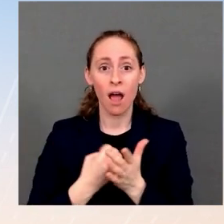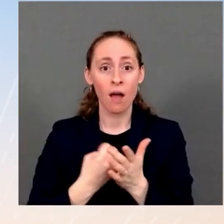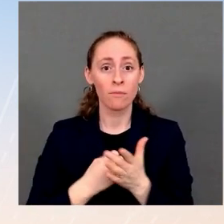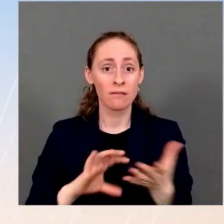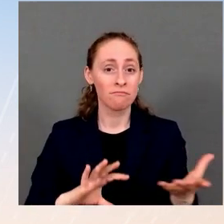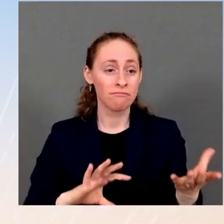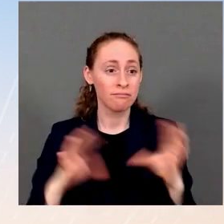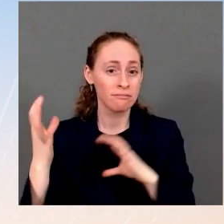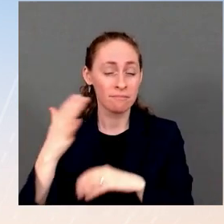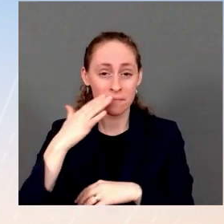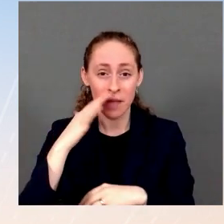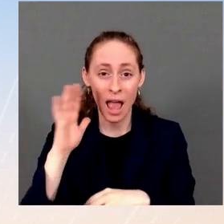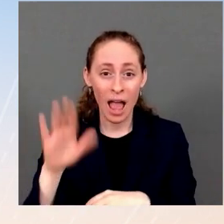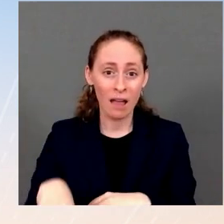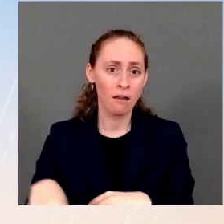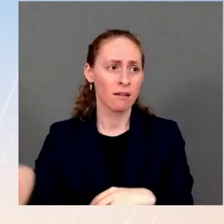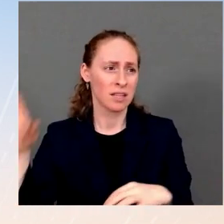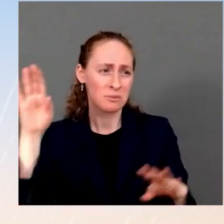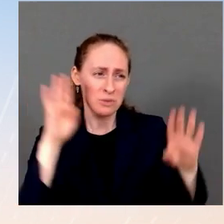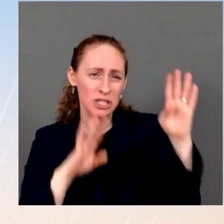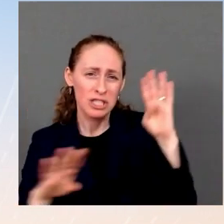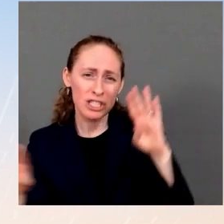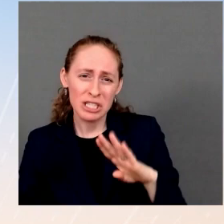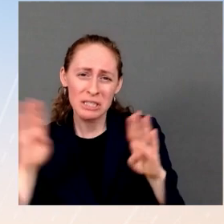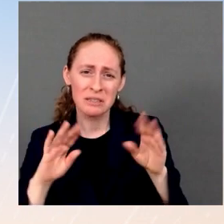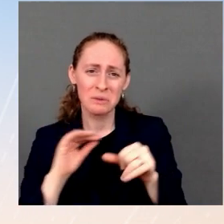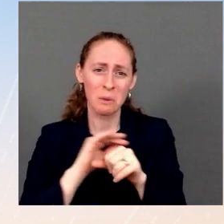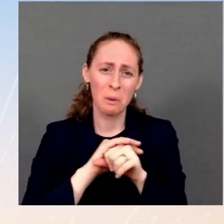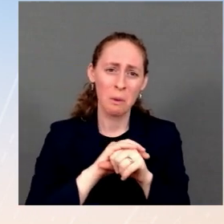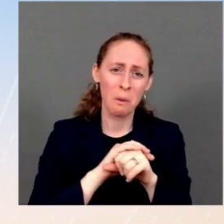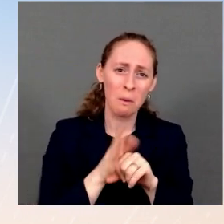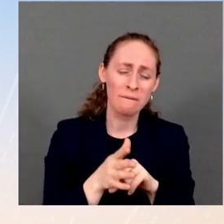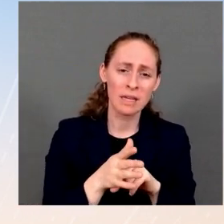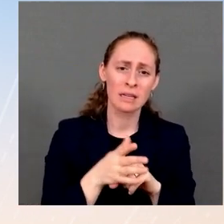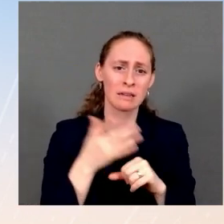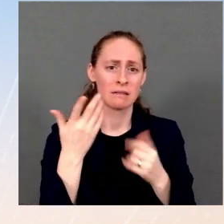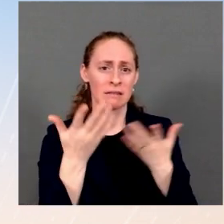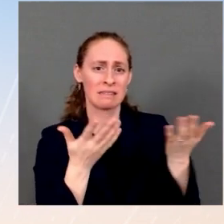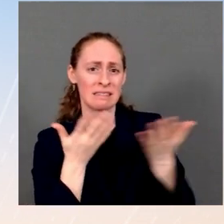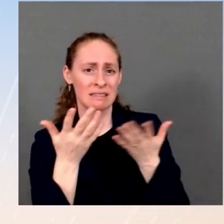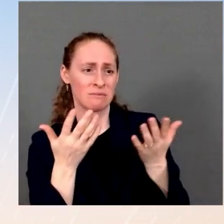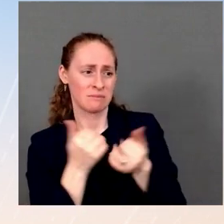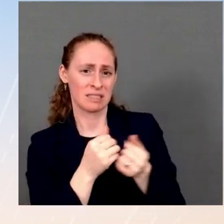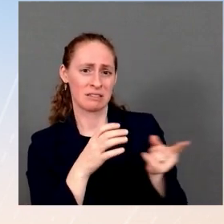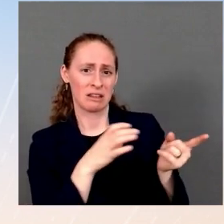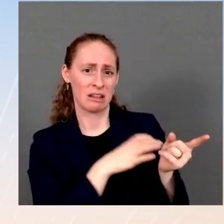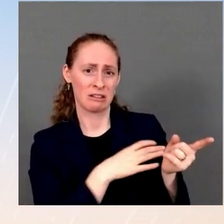His leadership and bills -- and those bills now resulted in unprecedented economic recovery